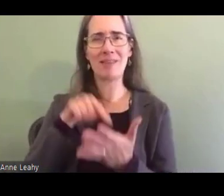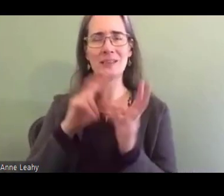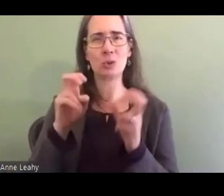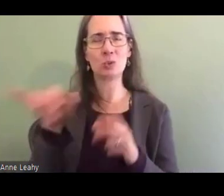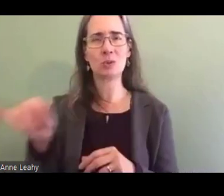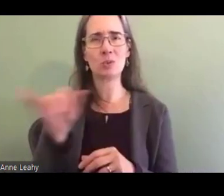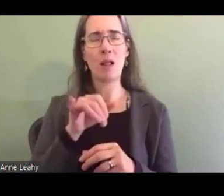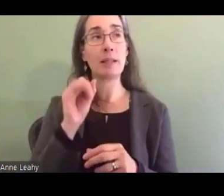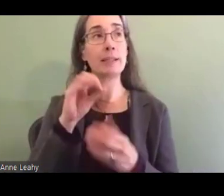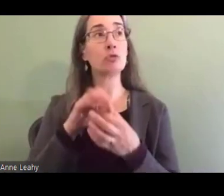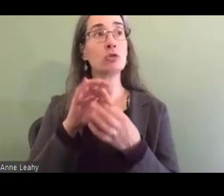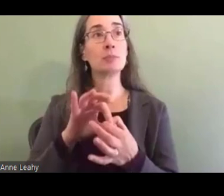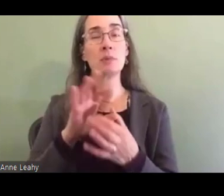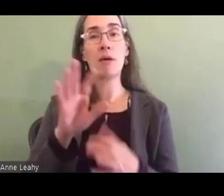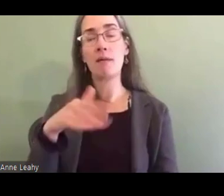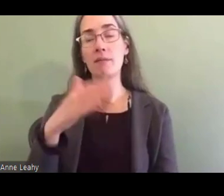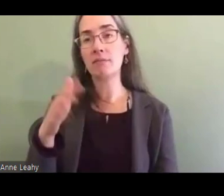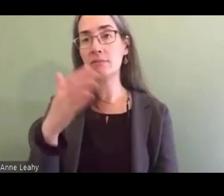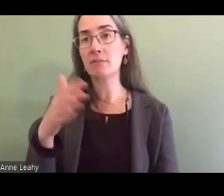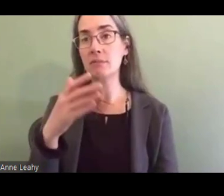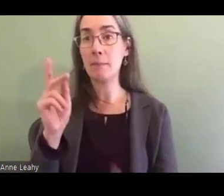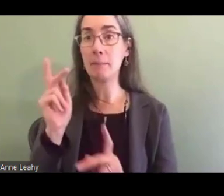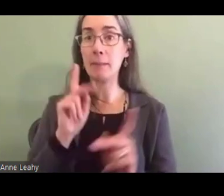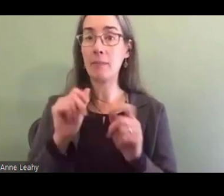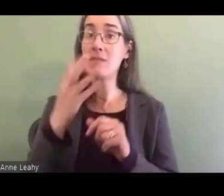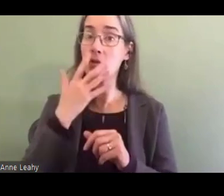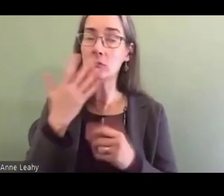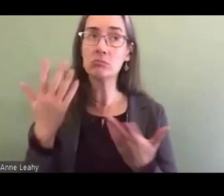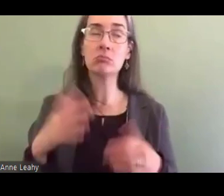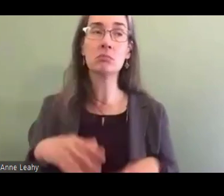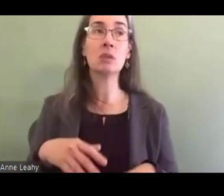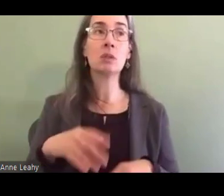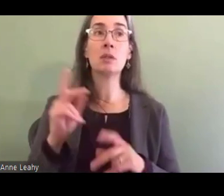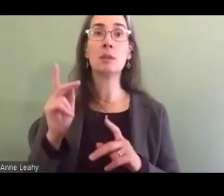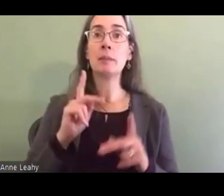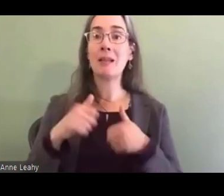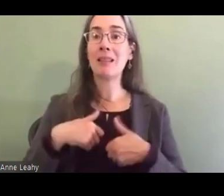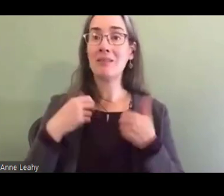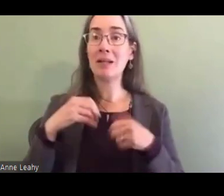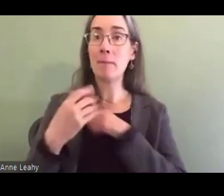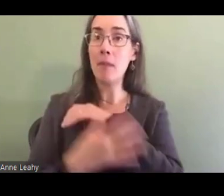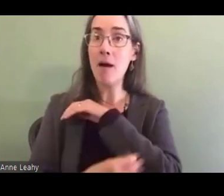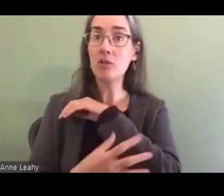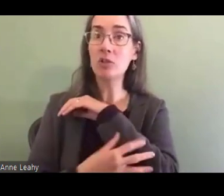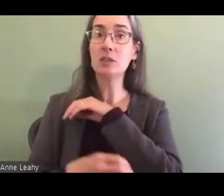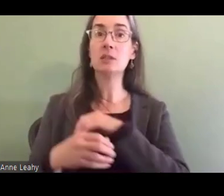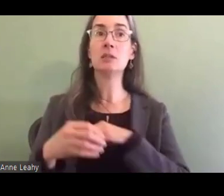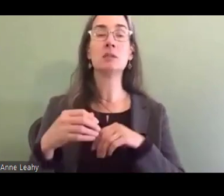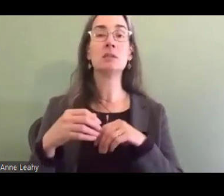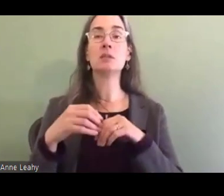In terms of people of color, people living in poverty.